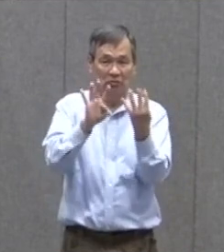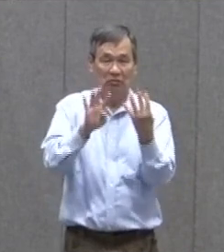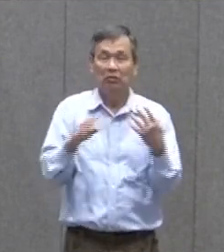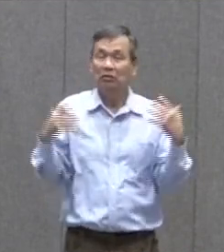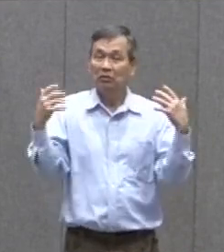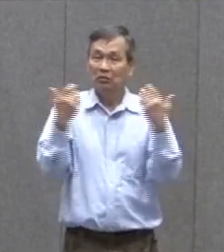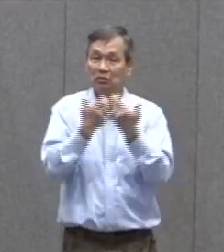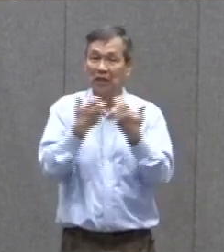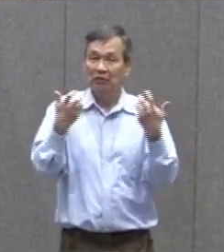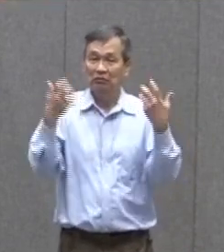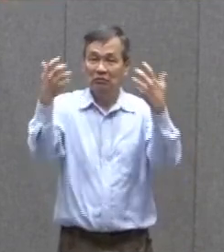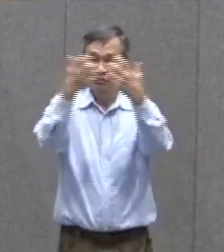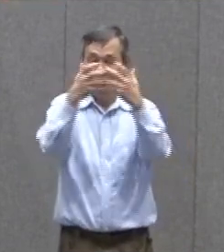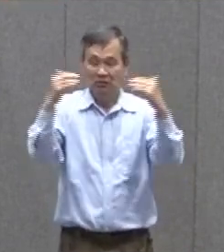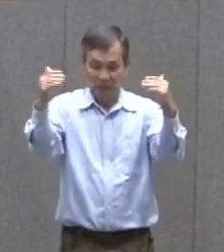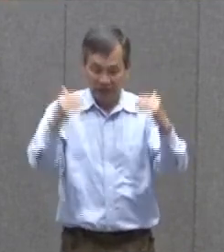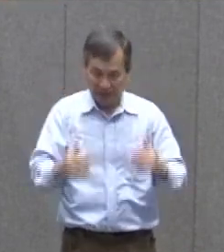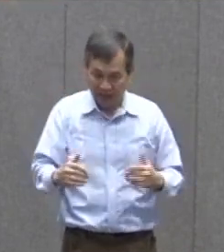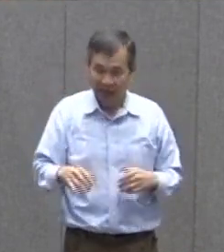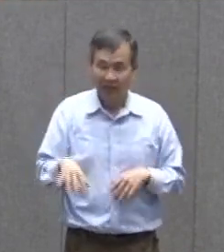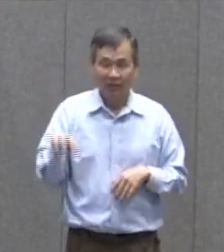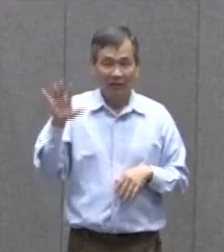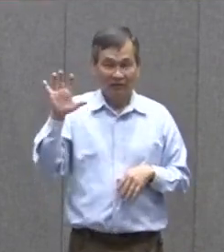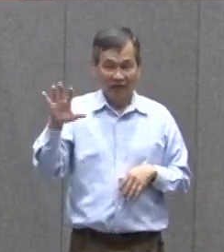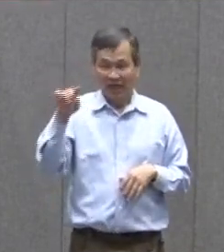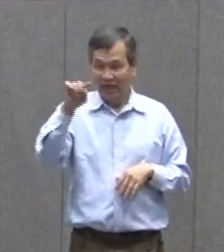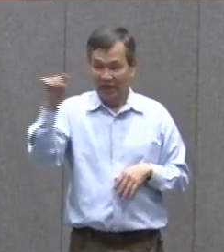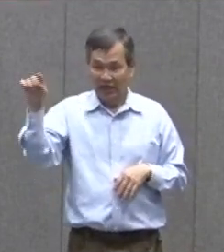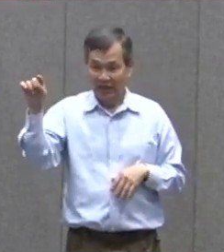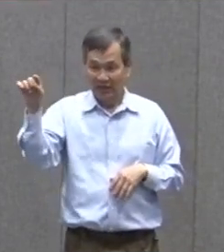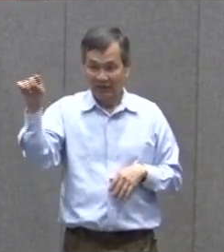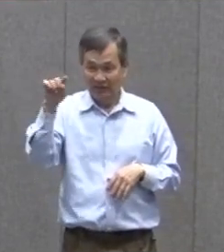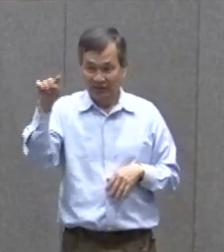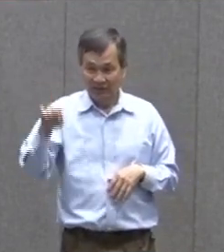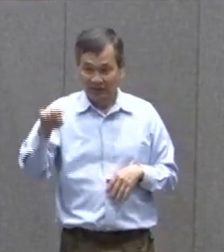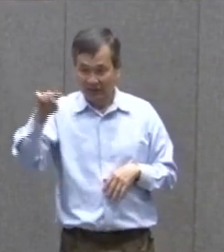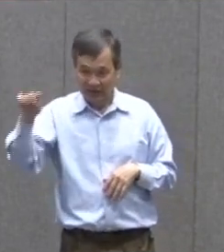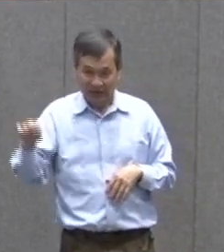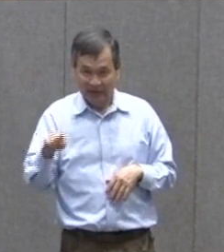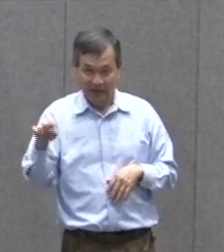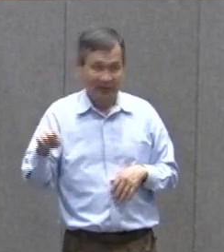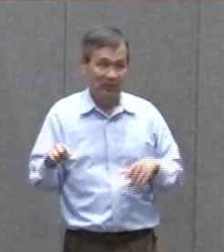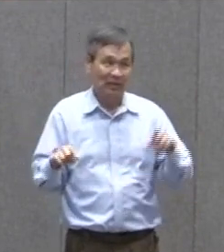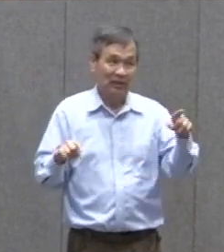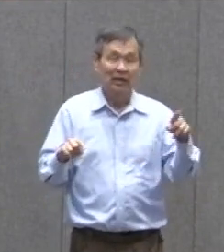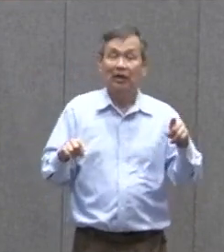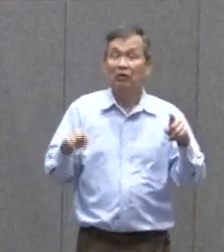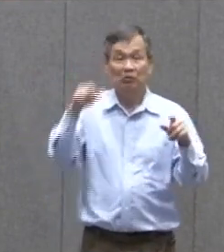A match of tally marks for five. And pay attention because for five, that's where I use my diagonal line